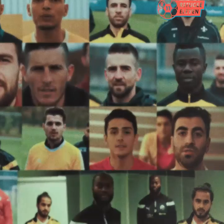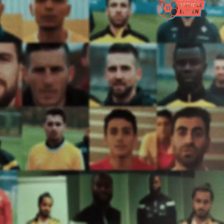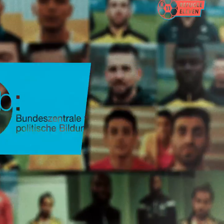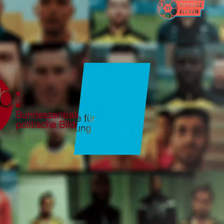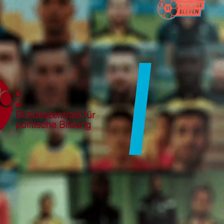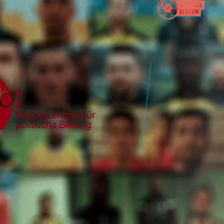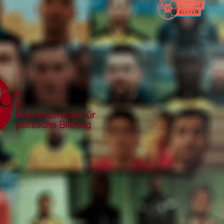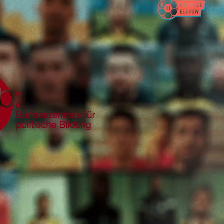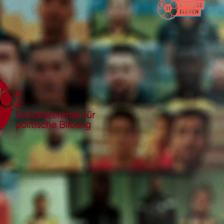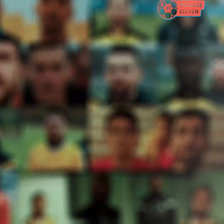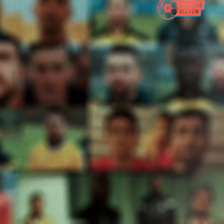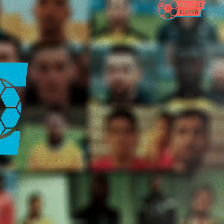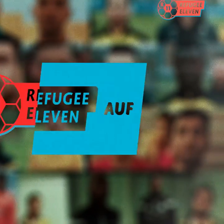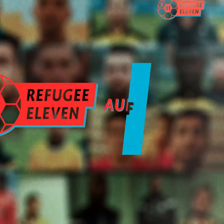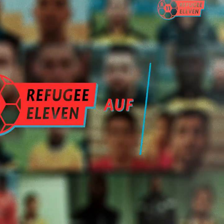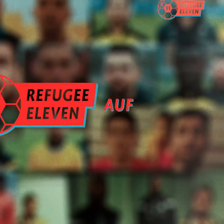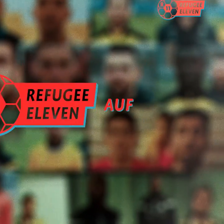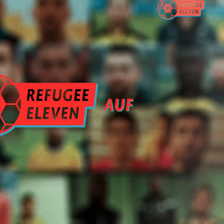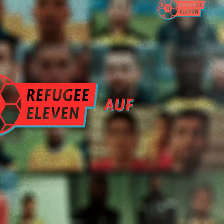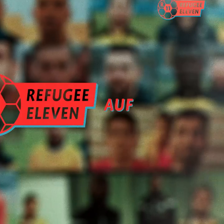Federal Agency for Civic Education Find out more at: